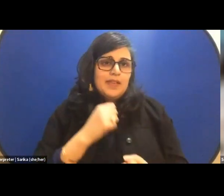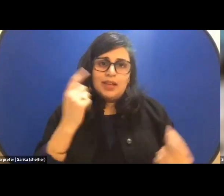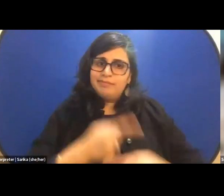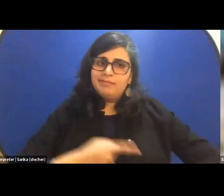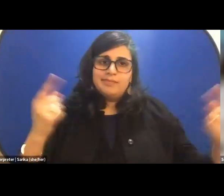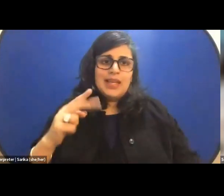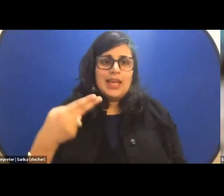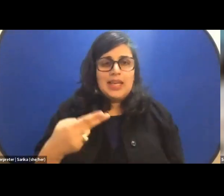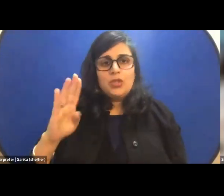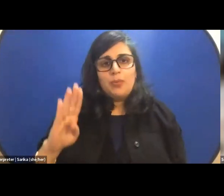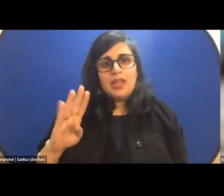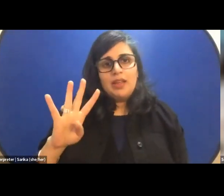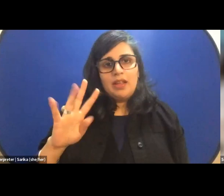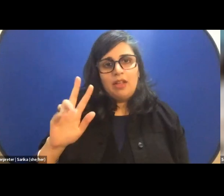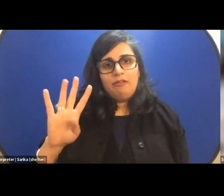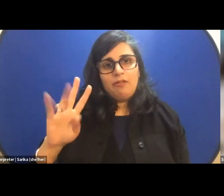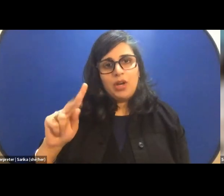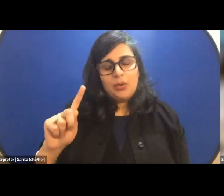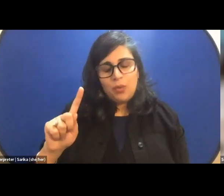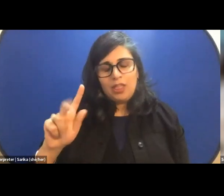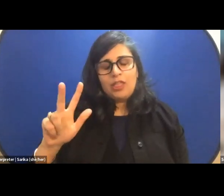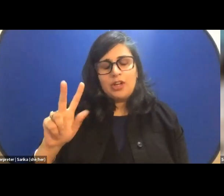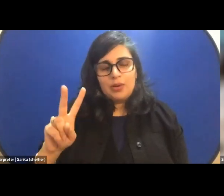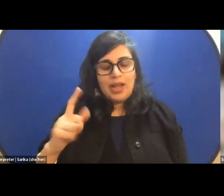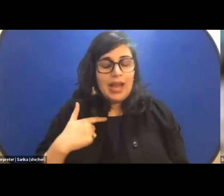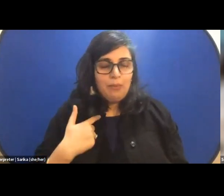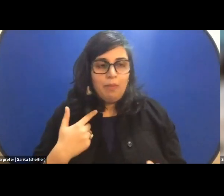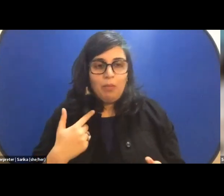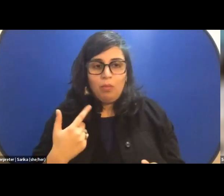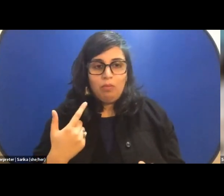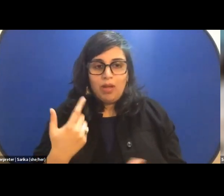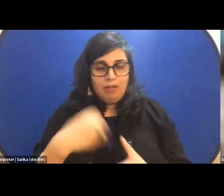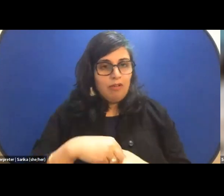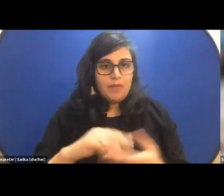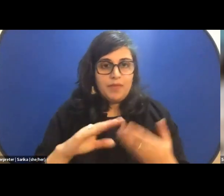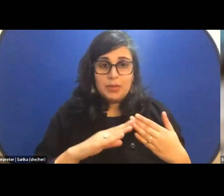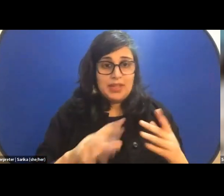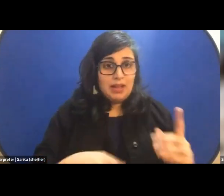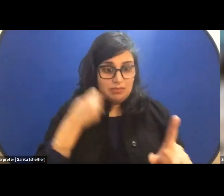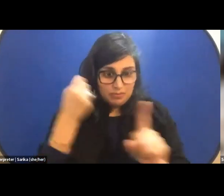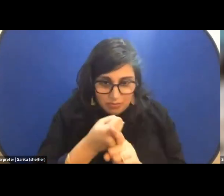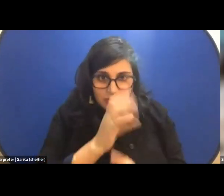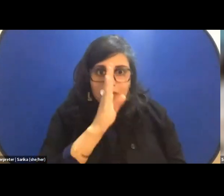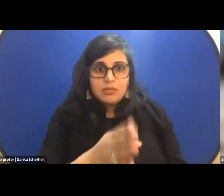review board. I'm here today to join